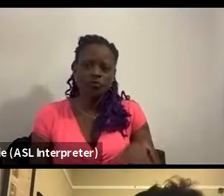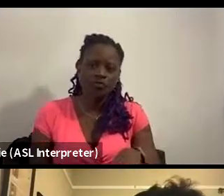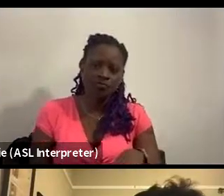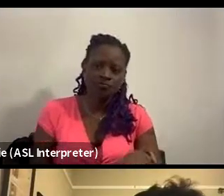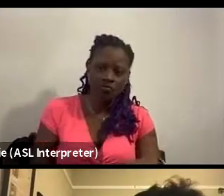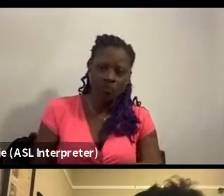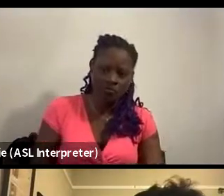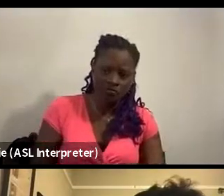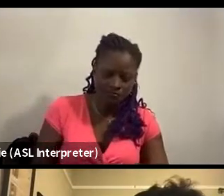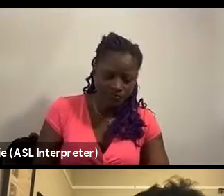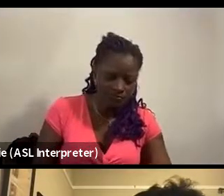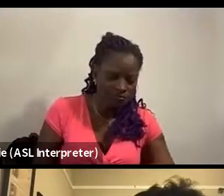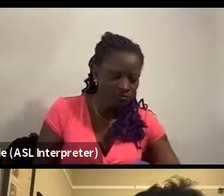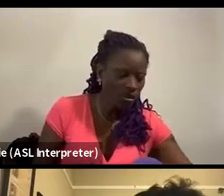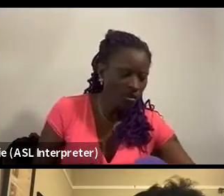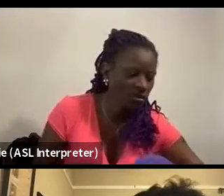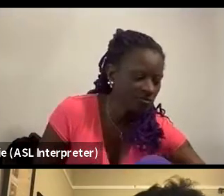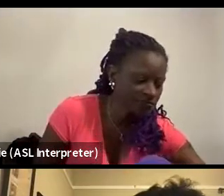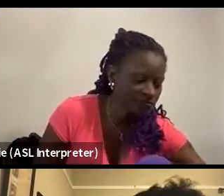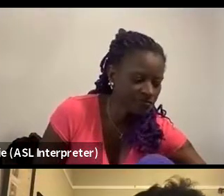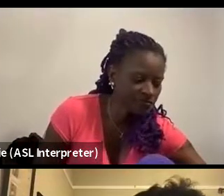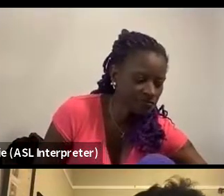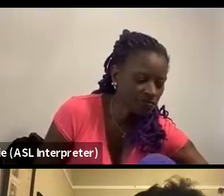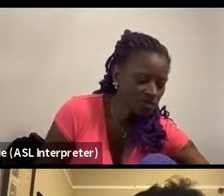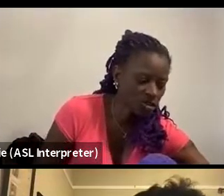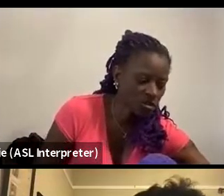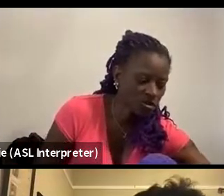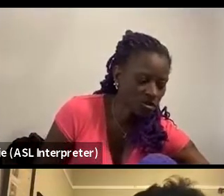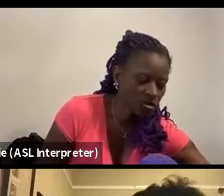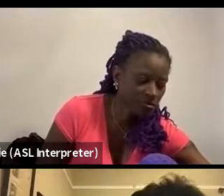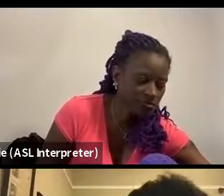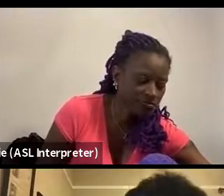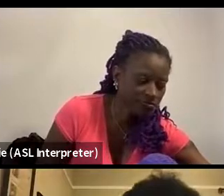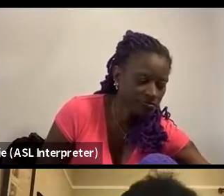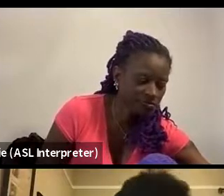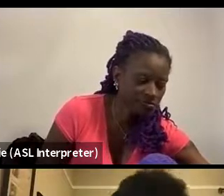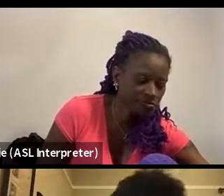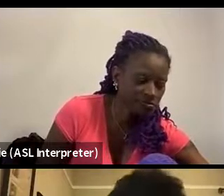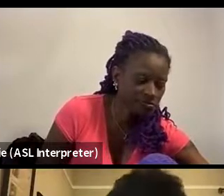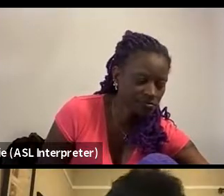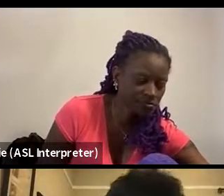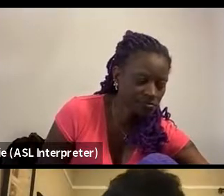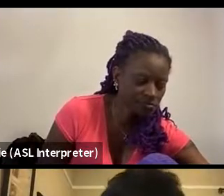follow up about the the cerebral venous sinus from BOCES,